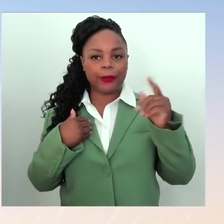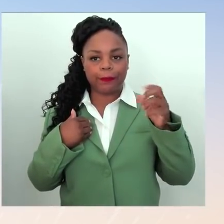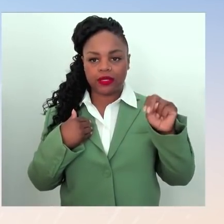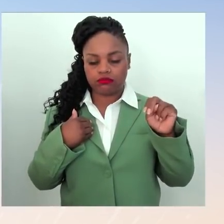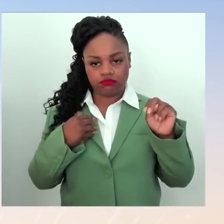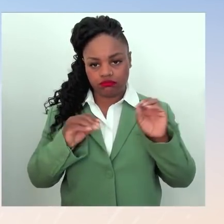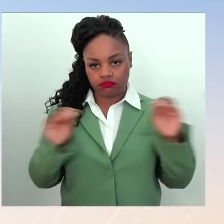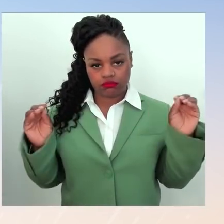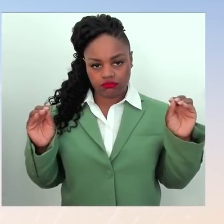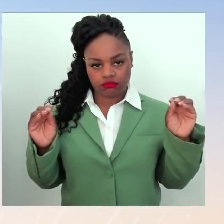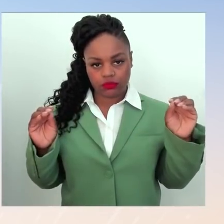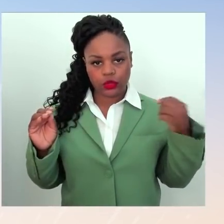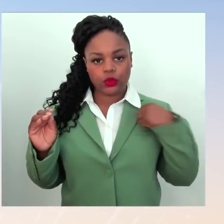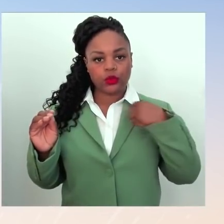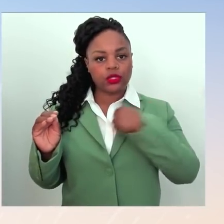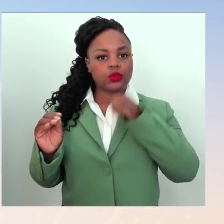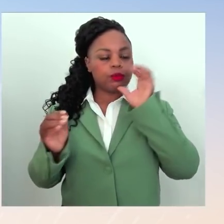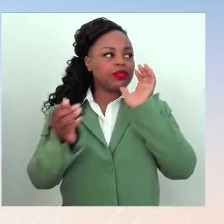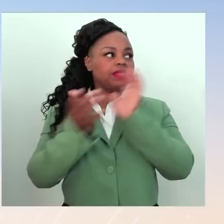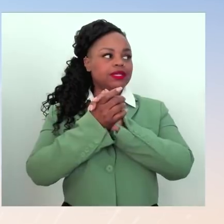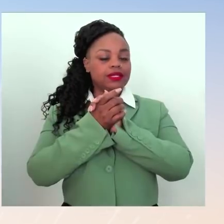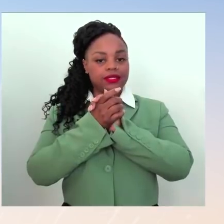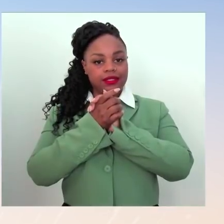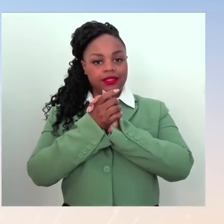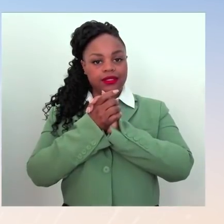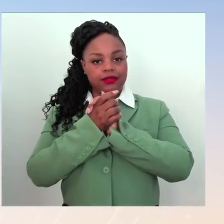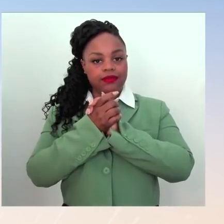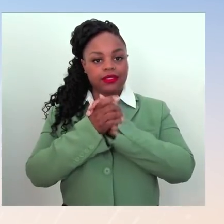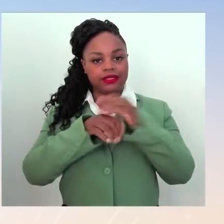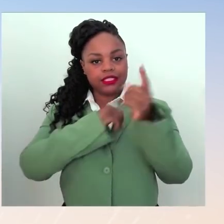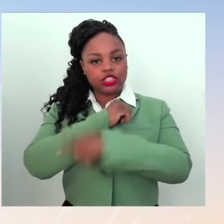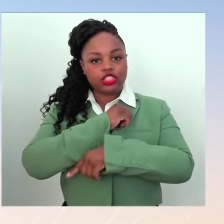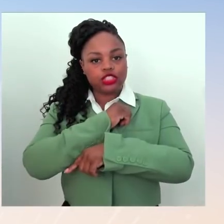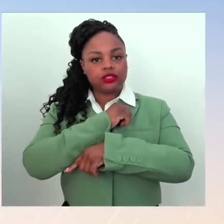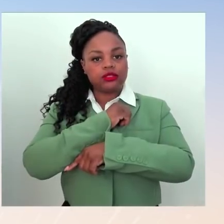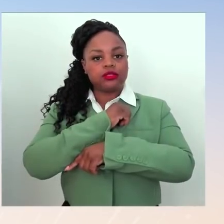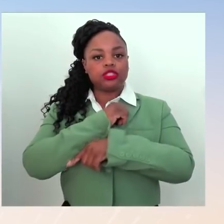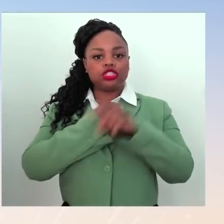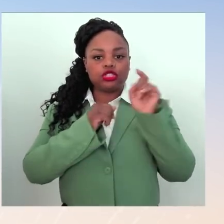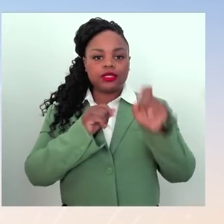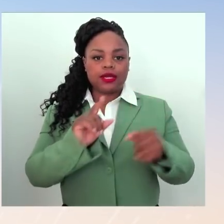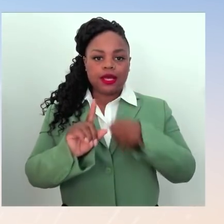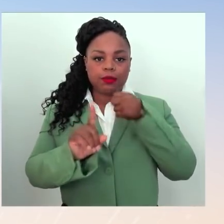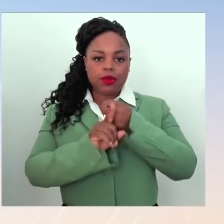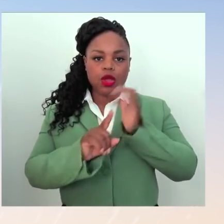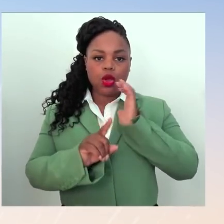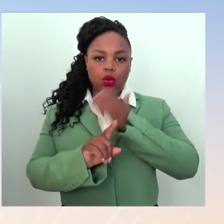Go ahead. The Press: What is that status of those talks? What would you ? Ms. Psaki: We're continuing to make a great deal of progress.